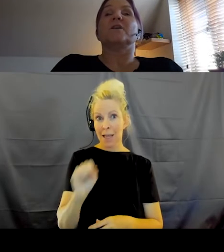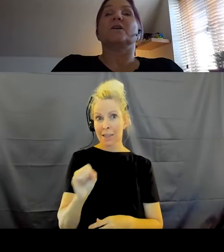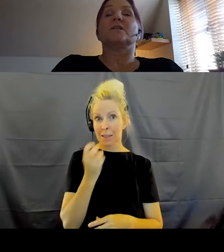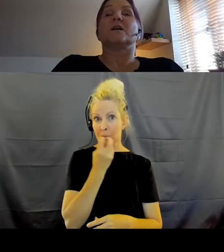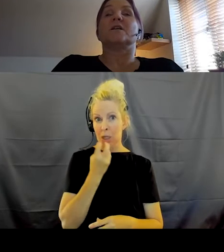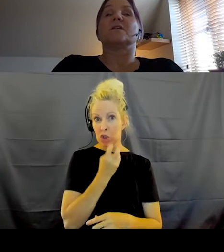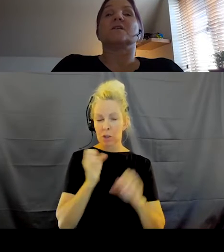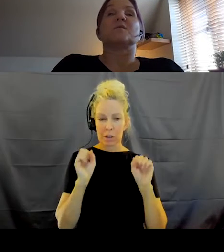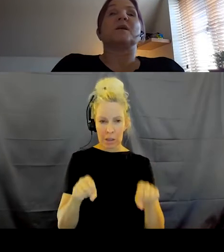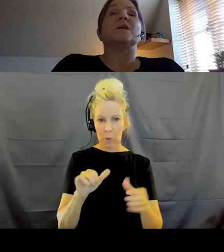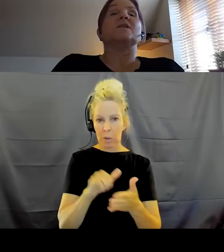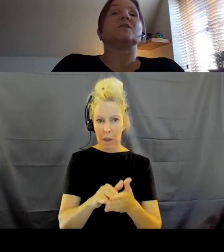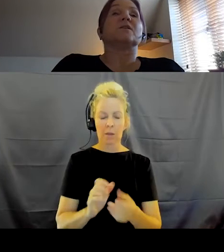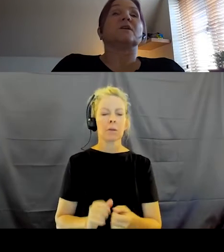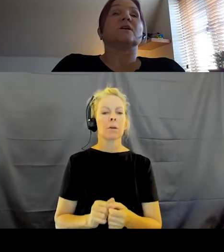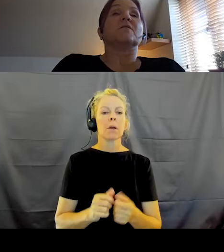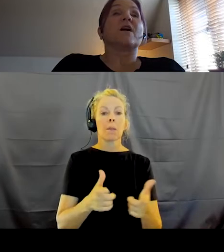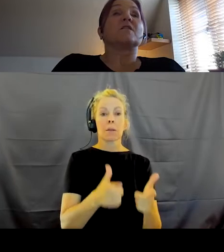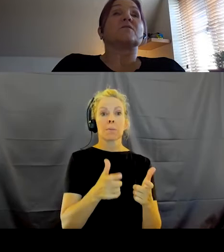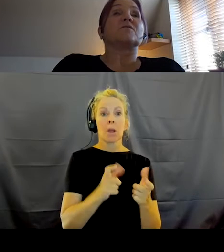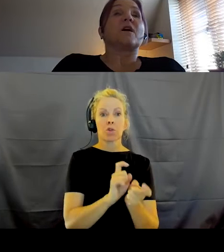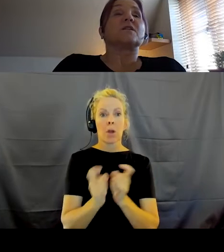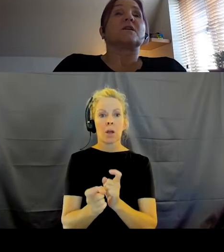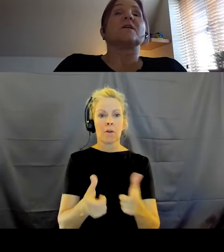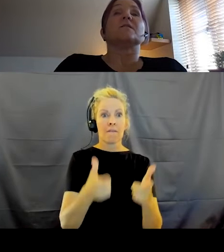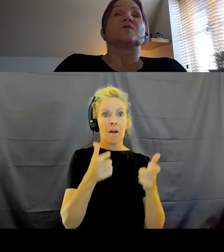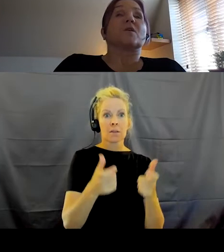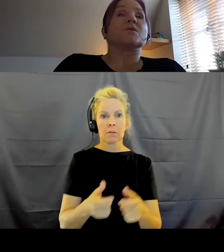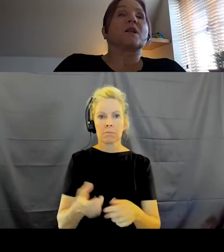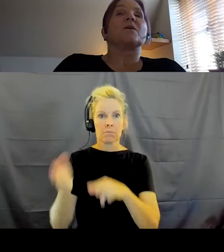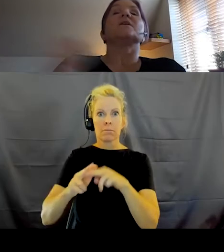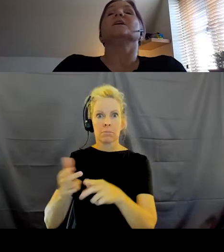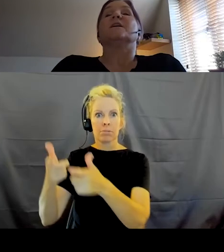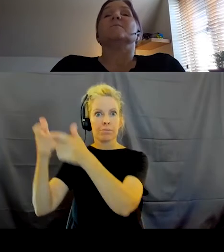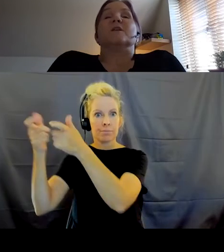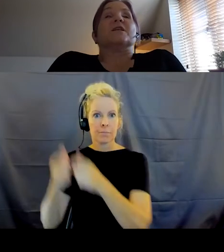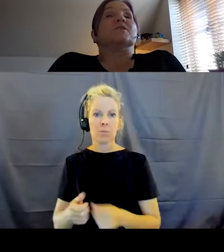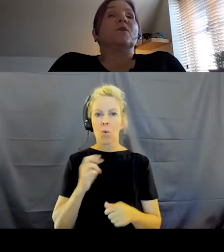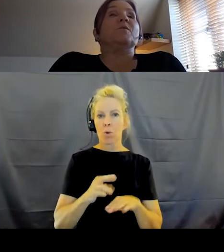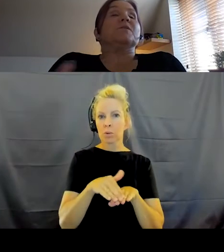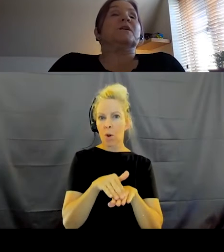You can change the speed too fast or faster, slower or slower, you can change the volume to